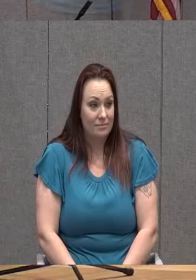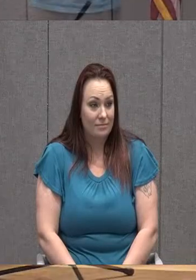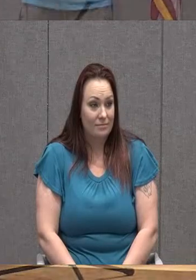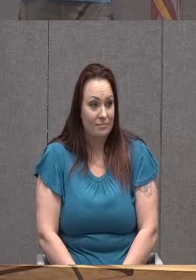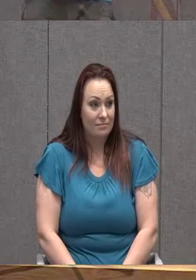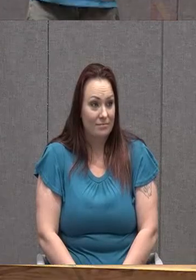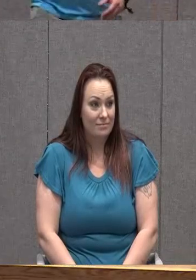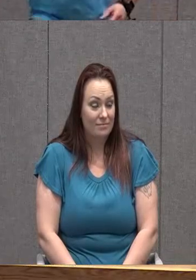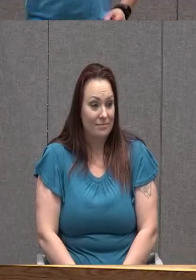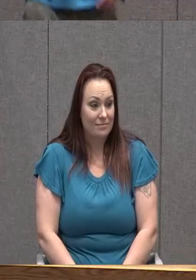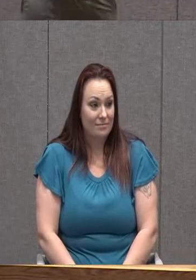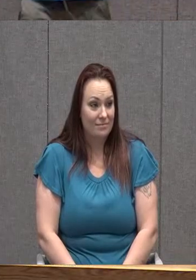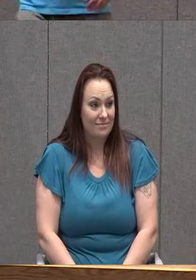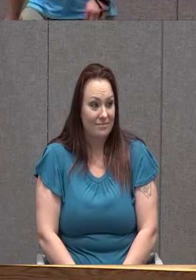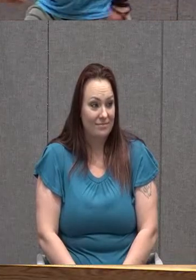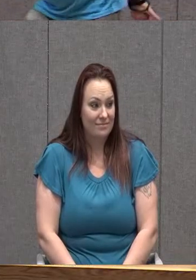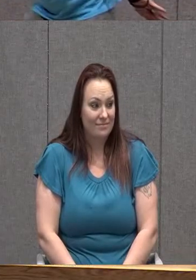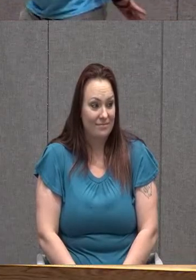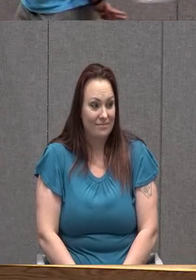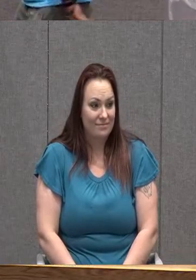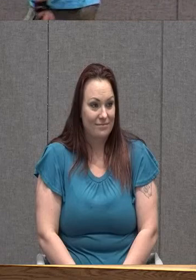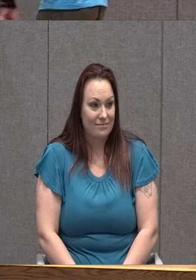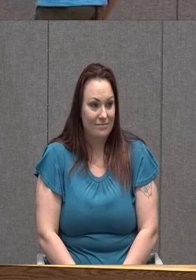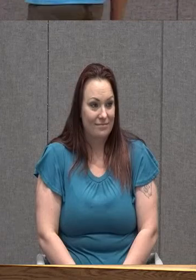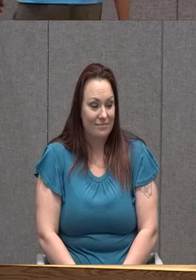(plastic popping loudly)